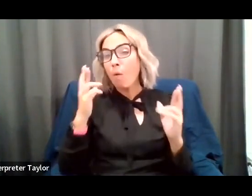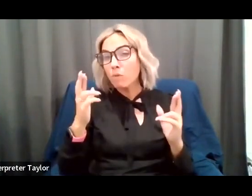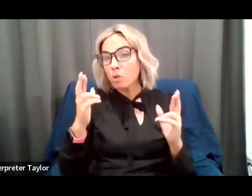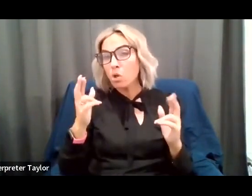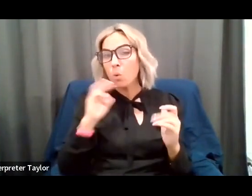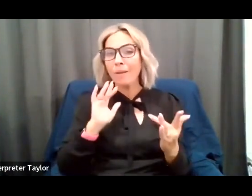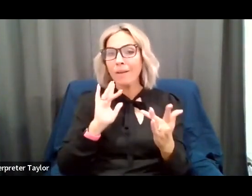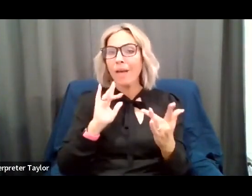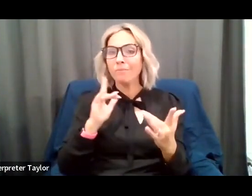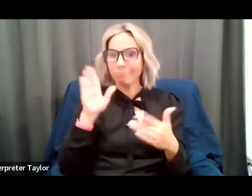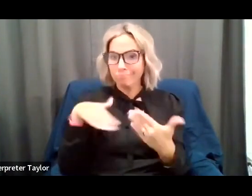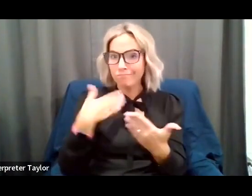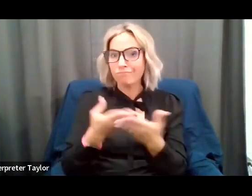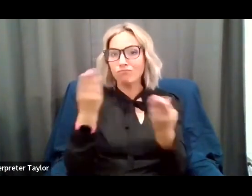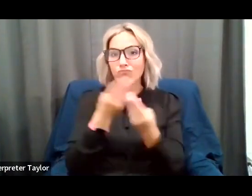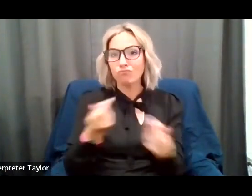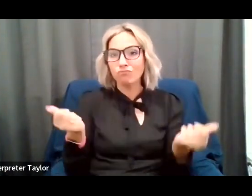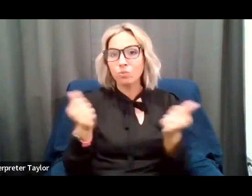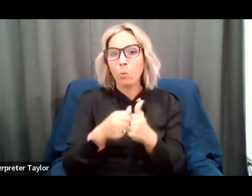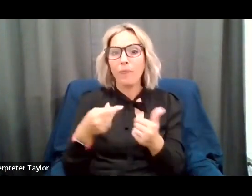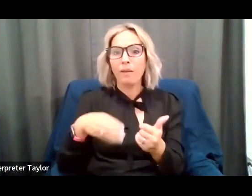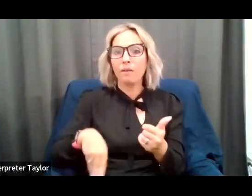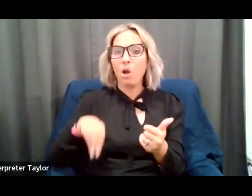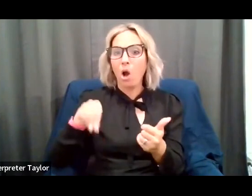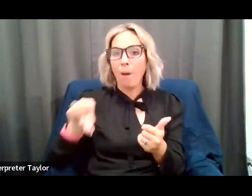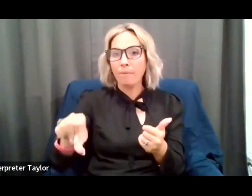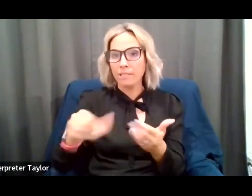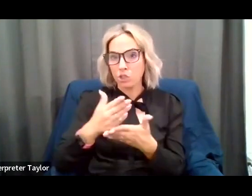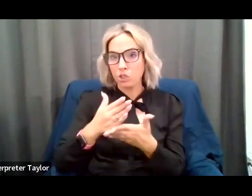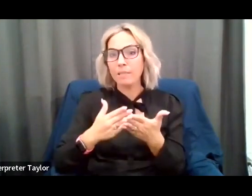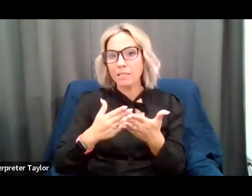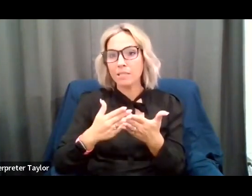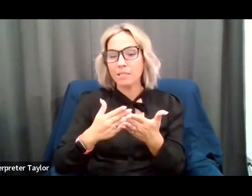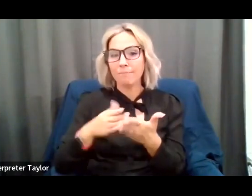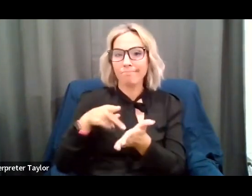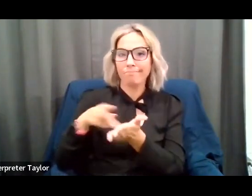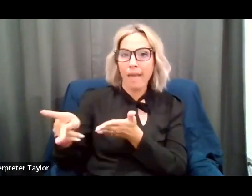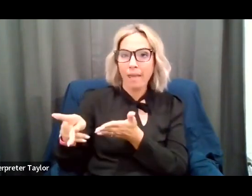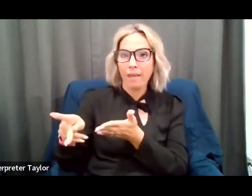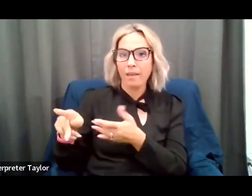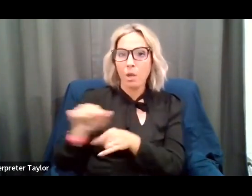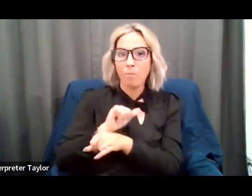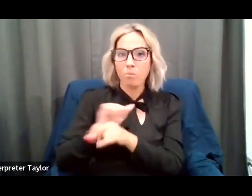resolution with the compensation piece- compensating employees in full and not dinking